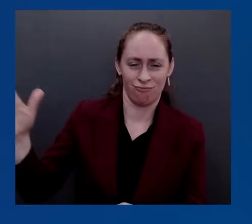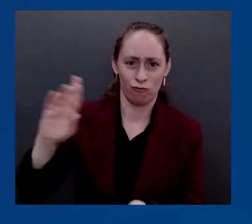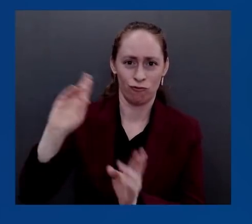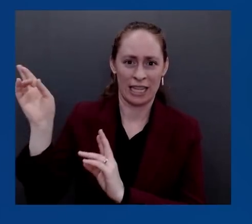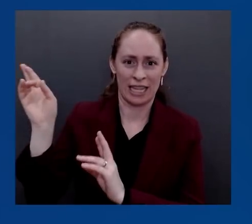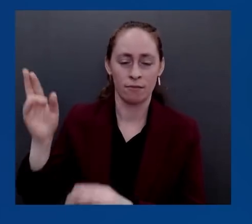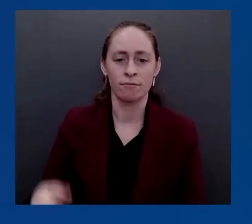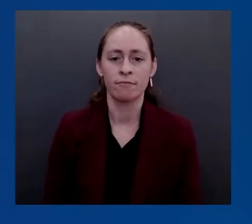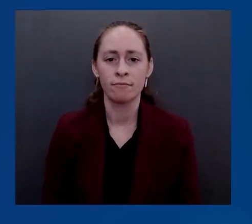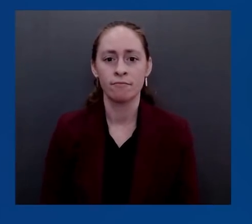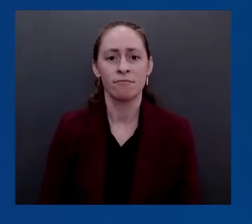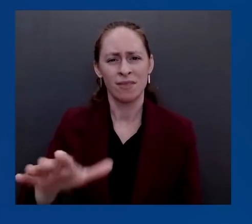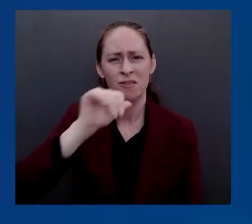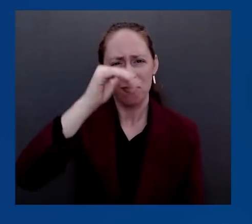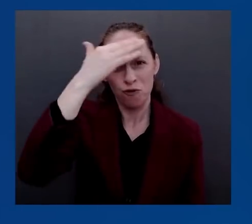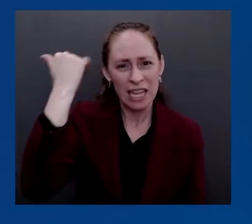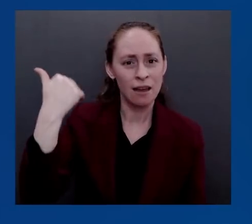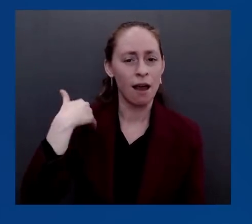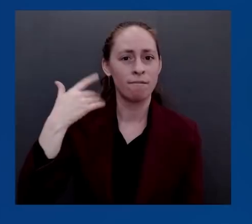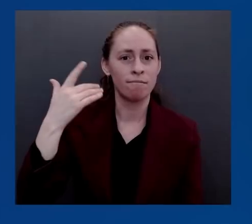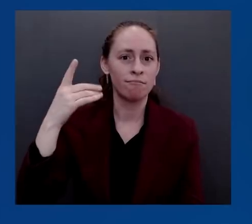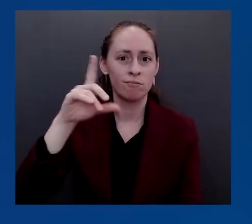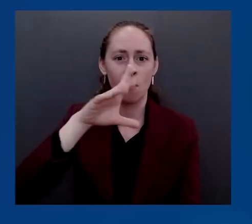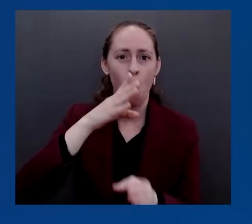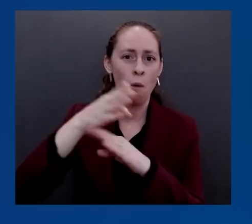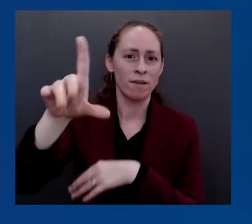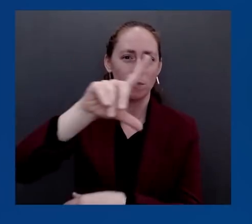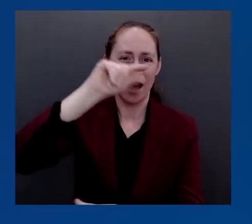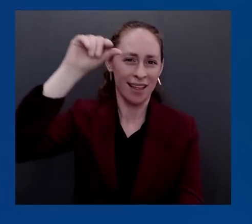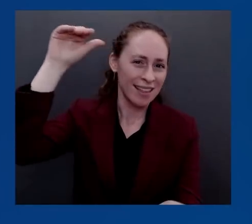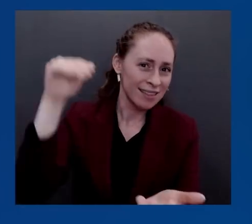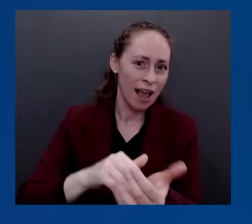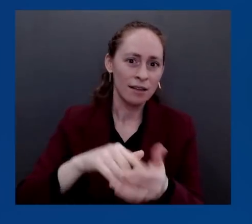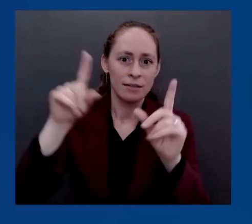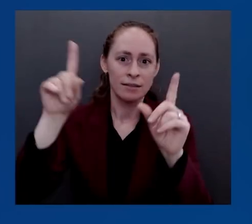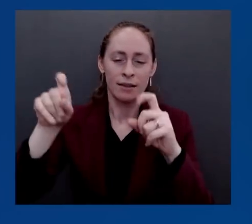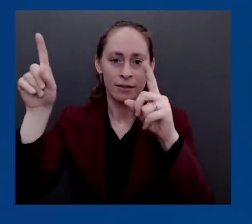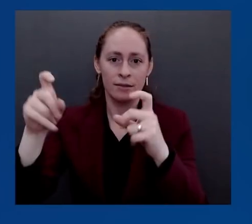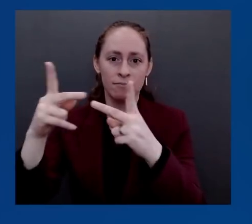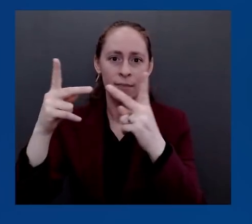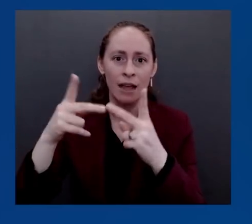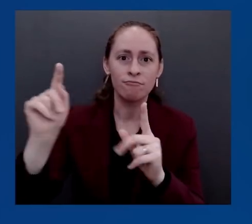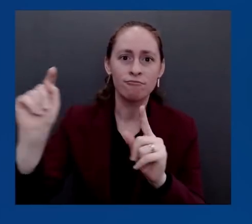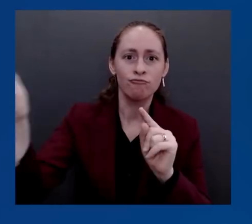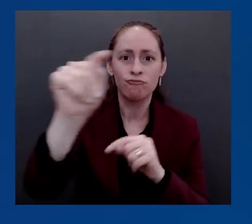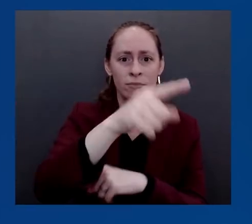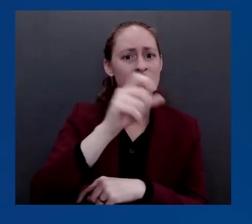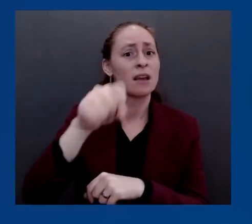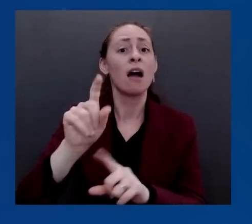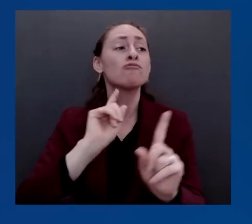where people can get tested for free at local pharmacies and other convenient locations, including community health centers.